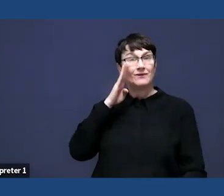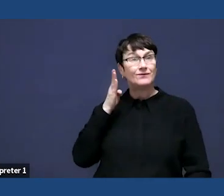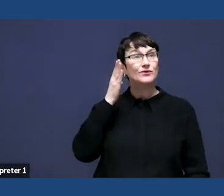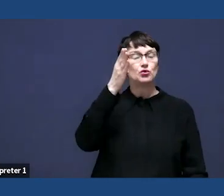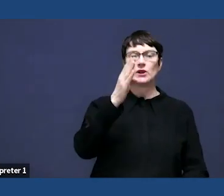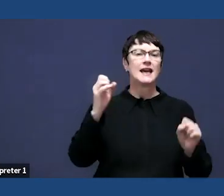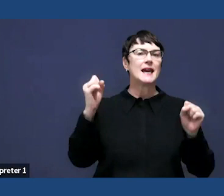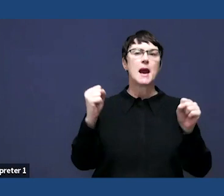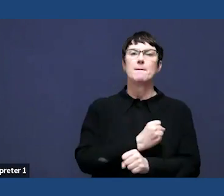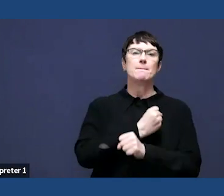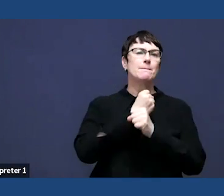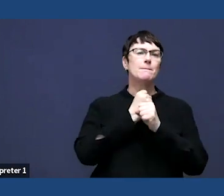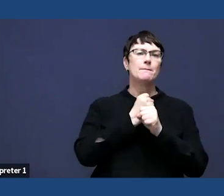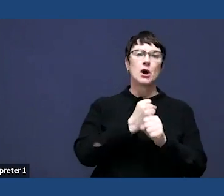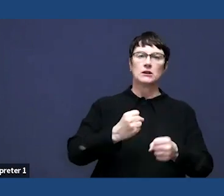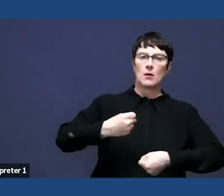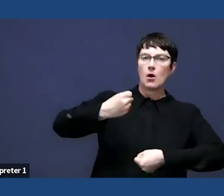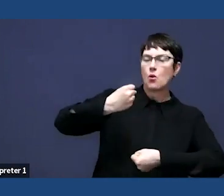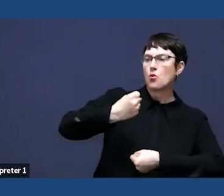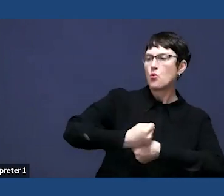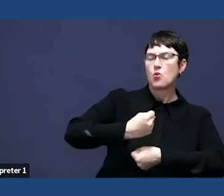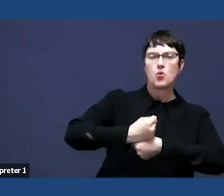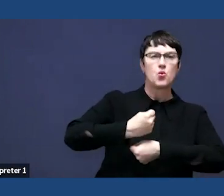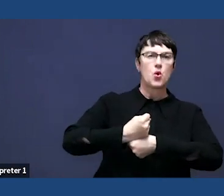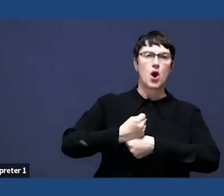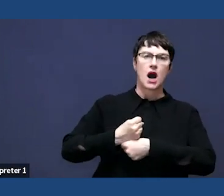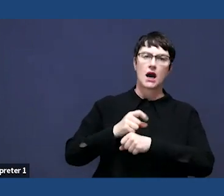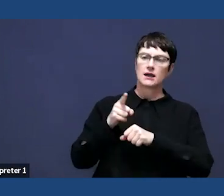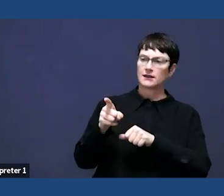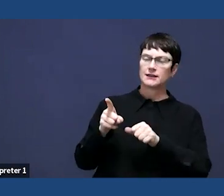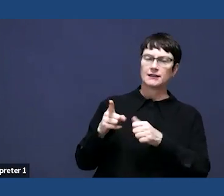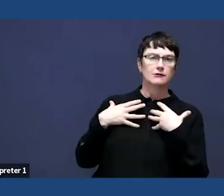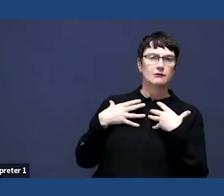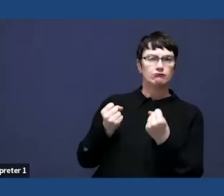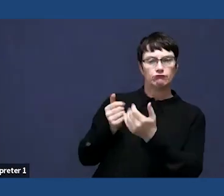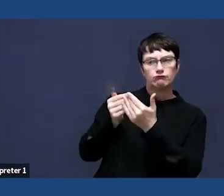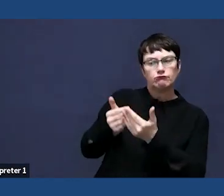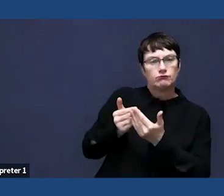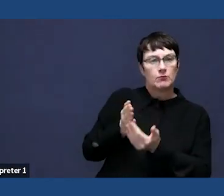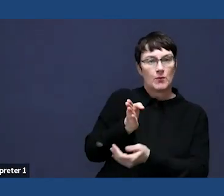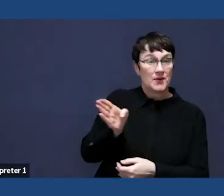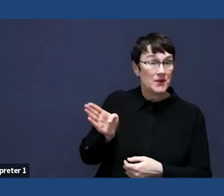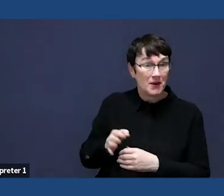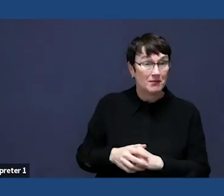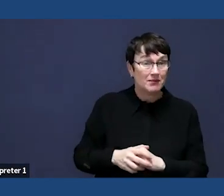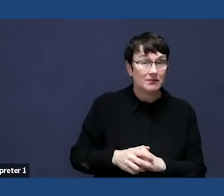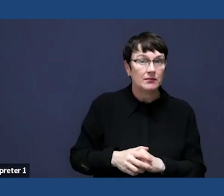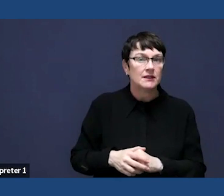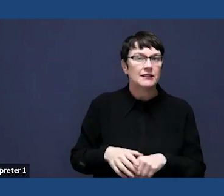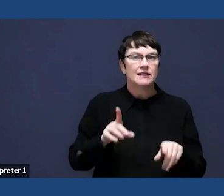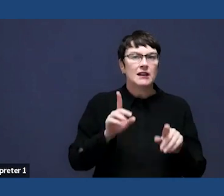systems are set up, it's largely based on a fee for service paradigm.